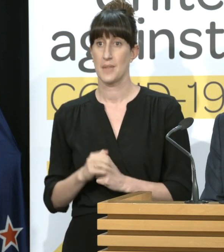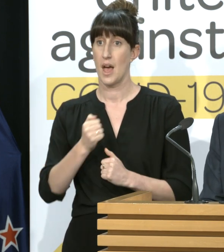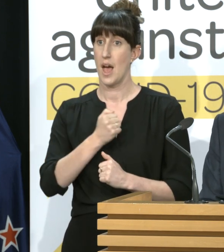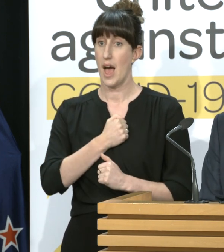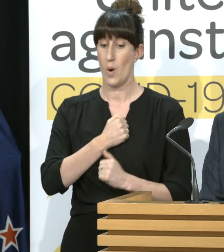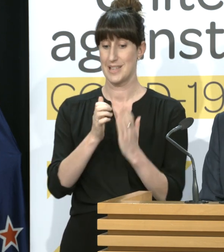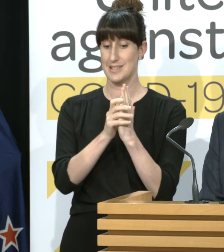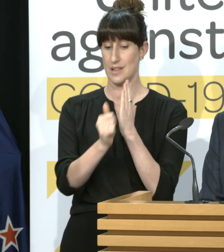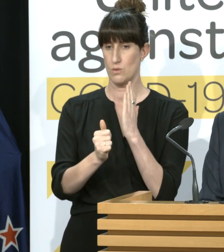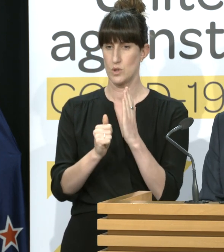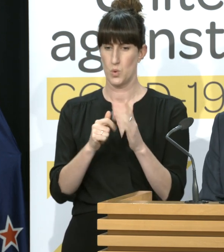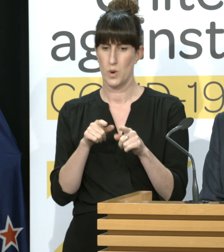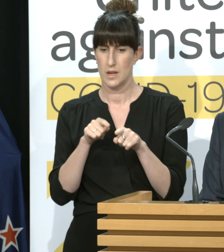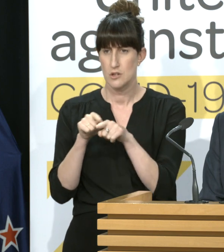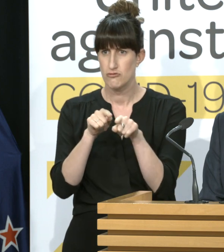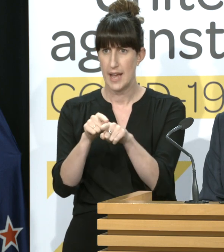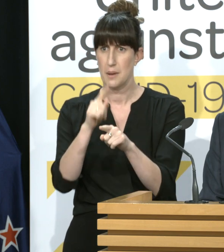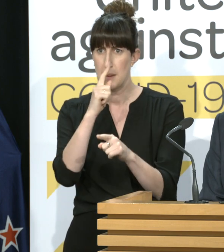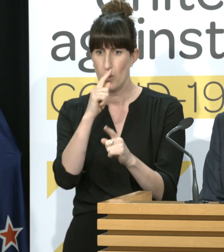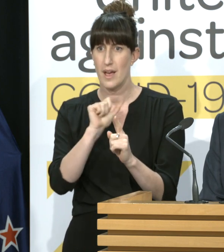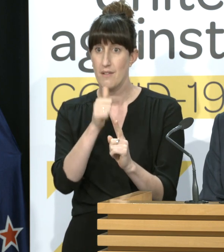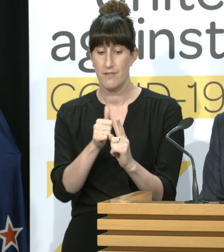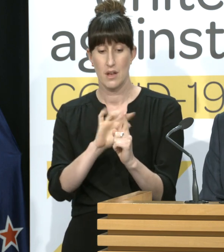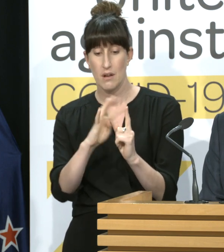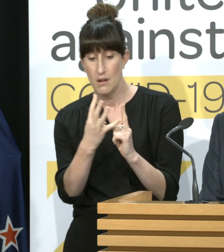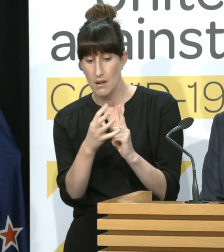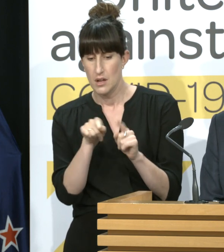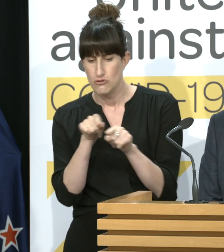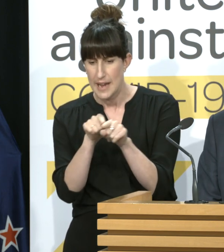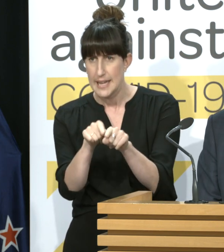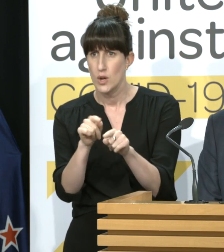capability across our public health units as supported by district health boards.